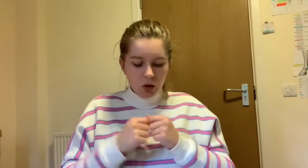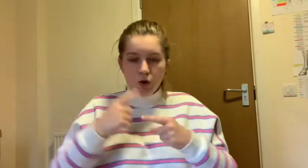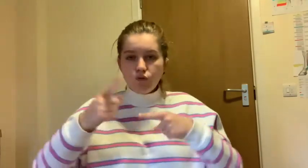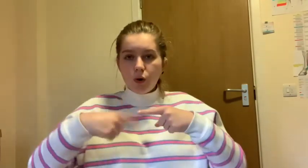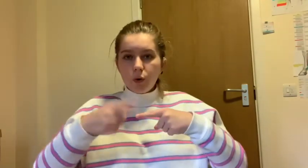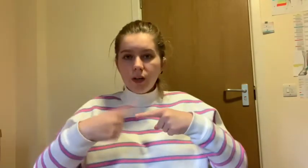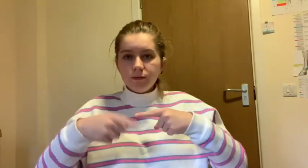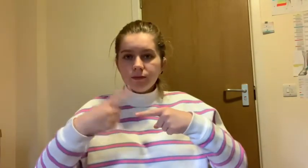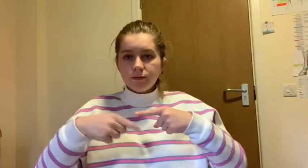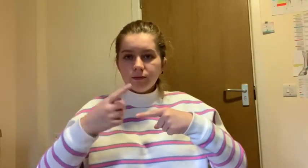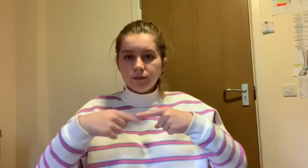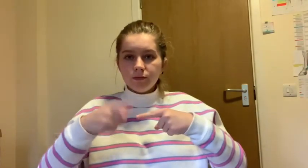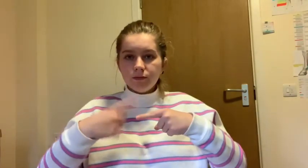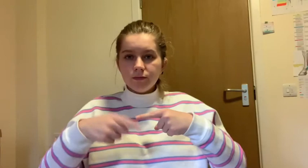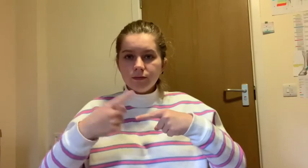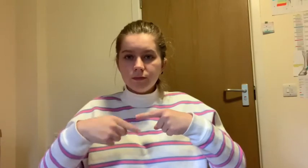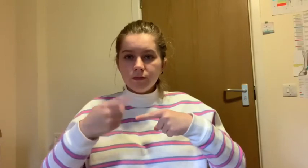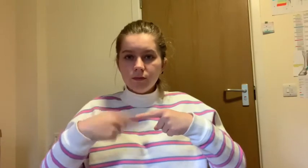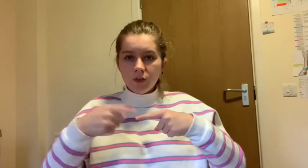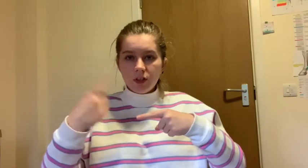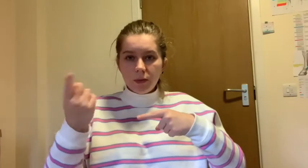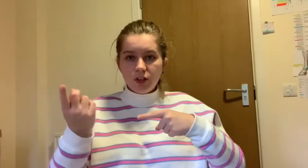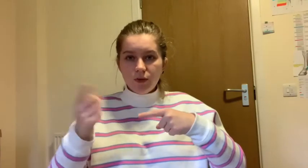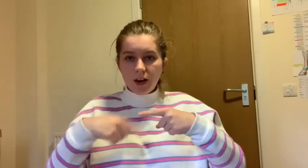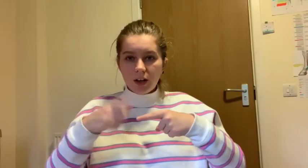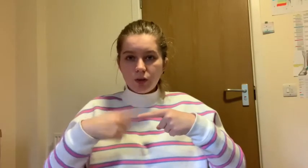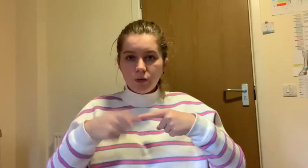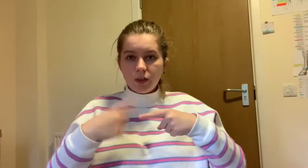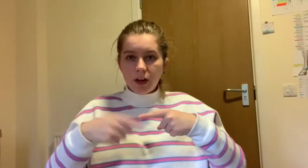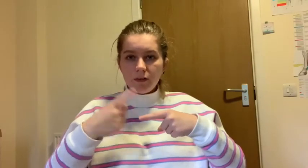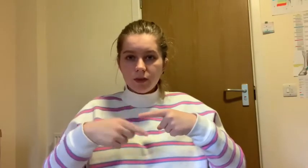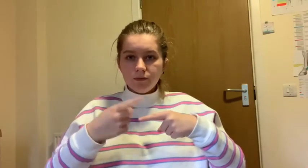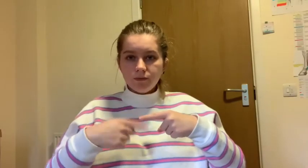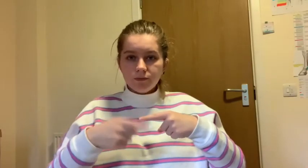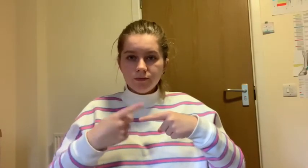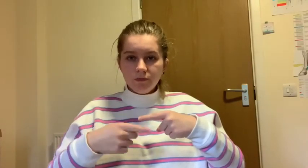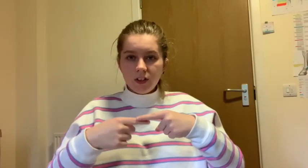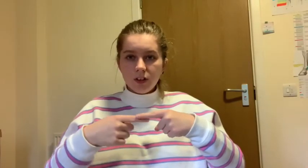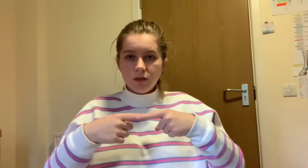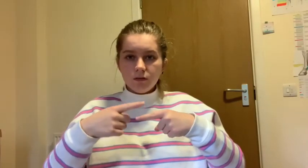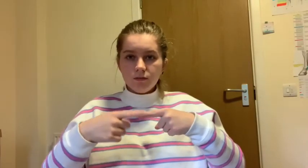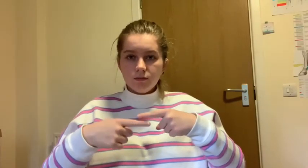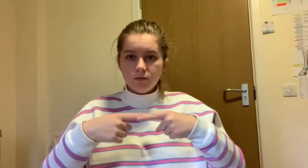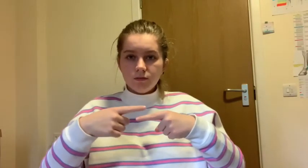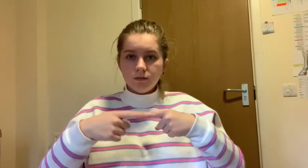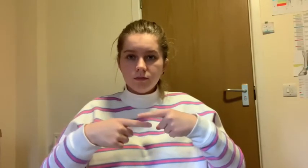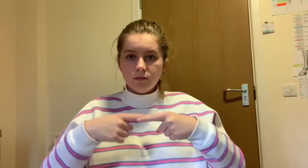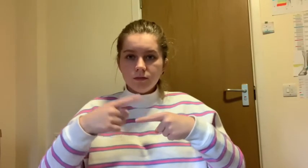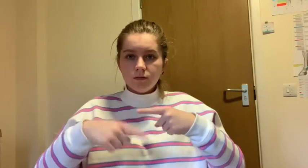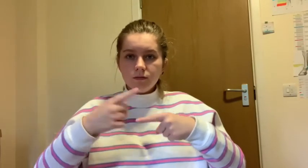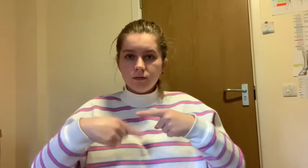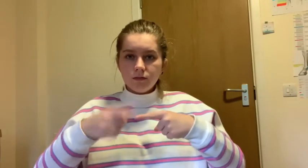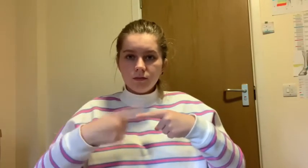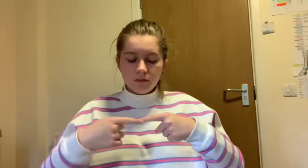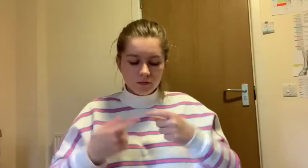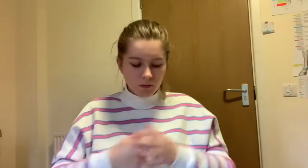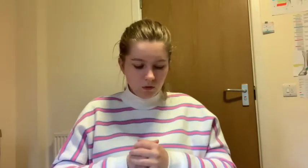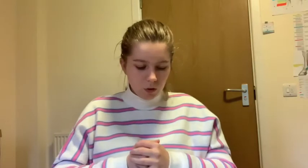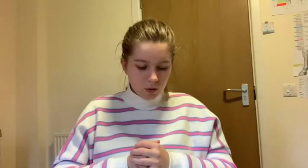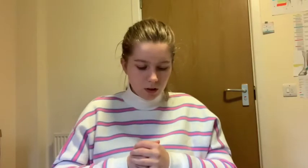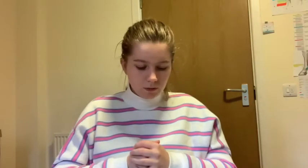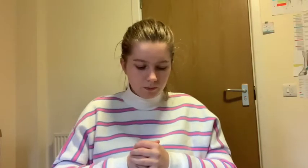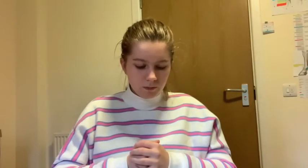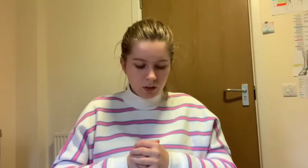"Rolling" You're spinning the right hand over your left finger. "Rolling"